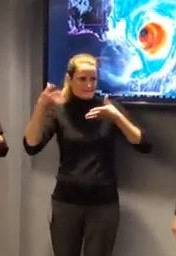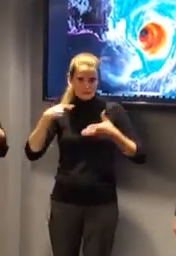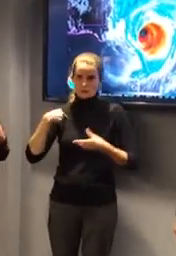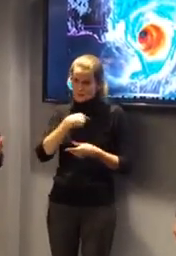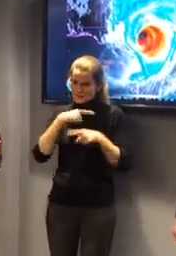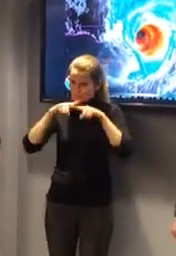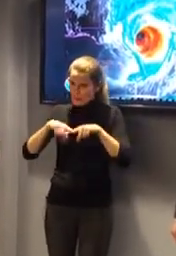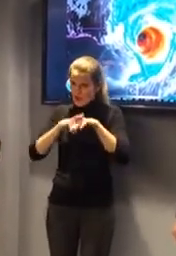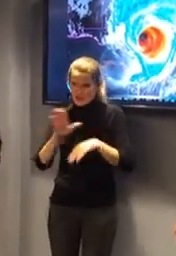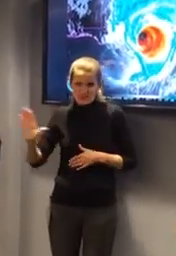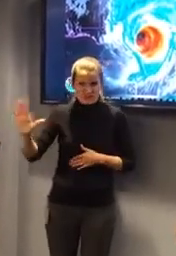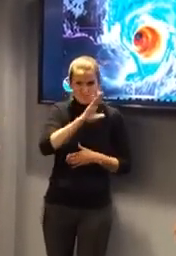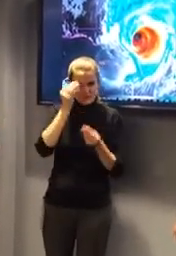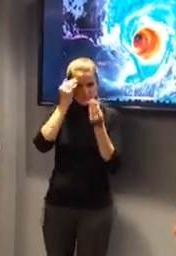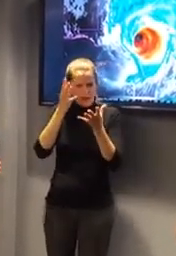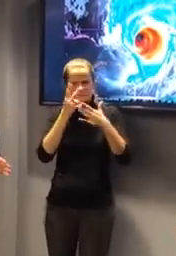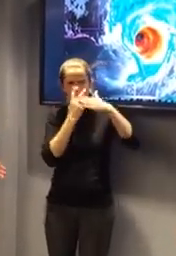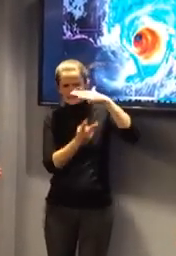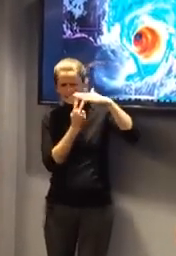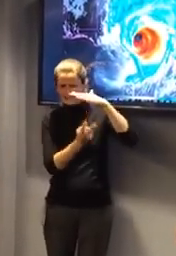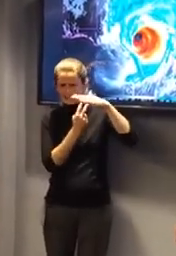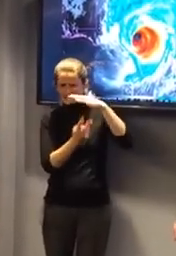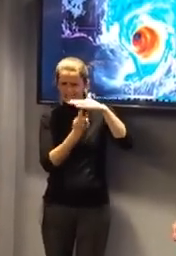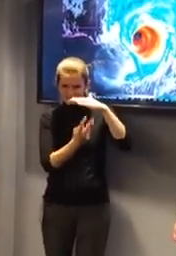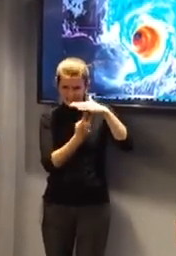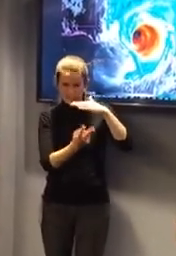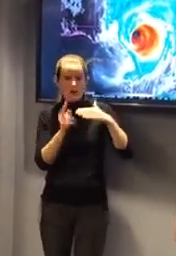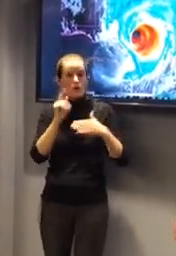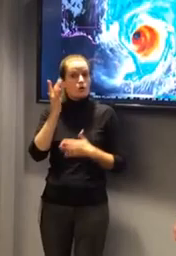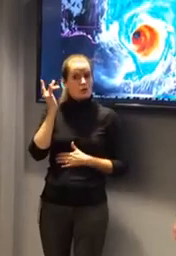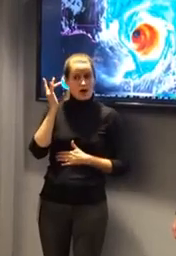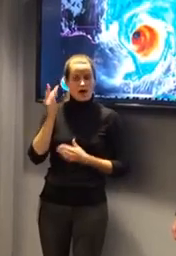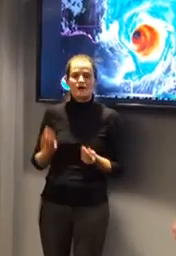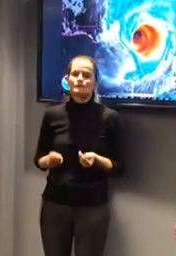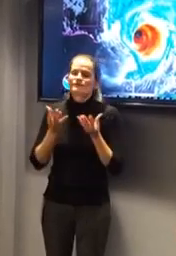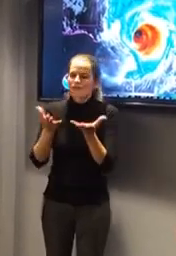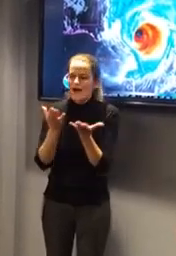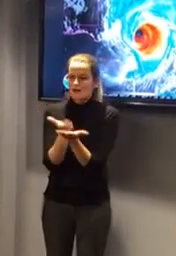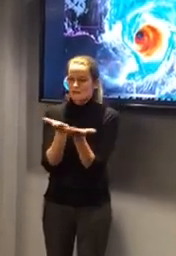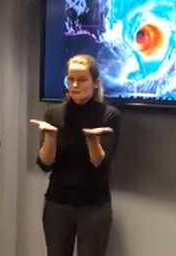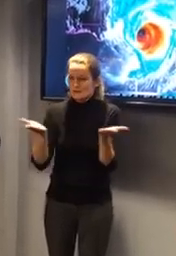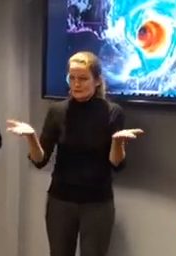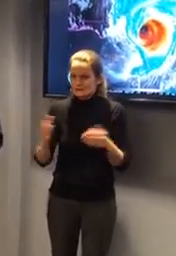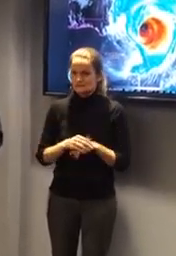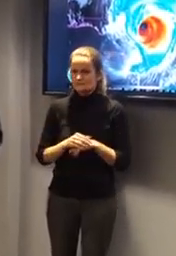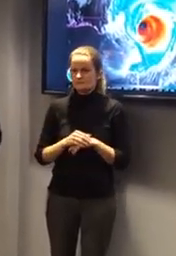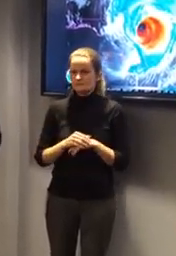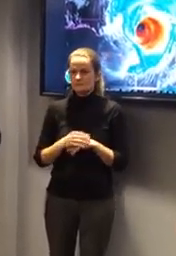So we can pre-position those resources and we have done that. We have people in every state who are working very closely with the governors and their